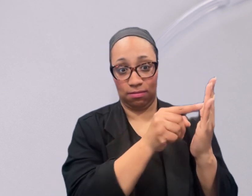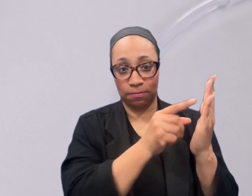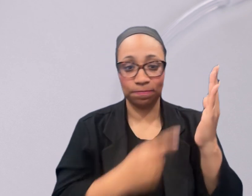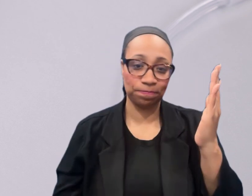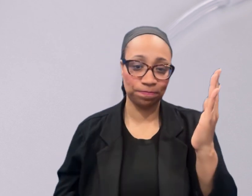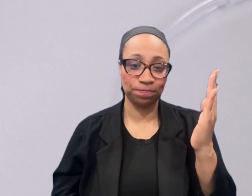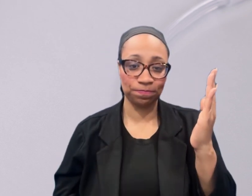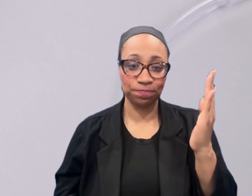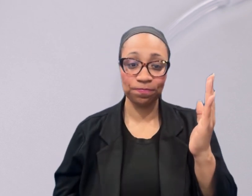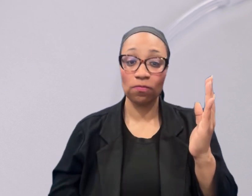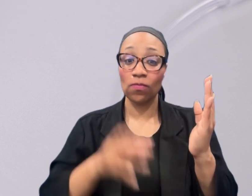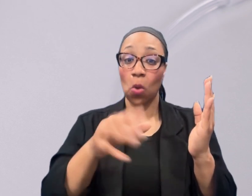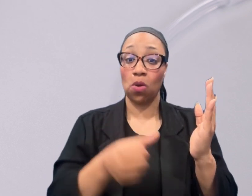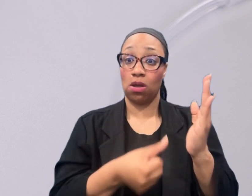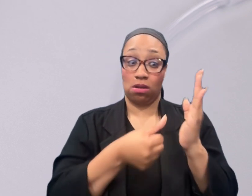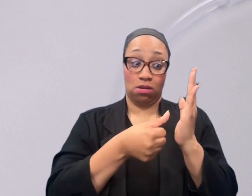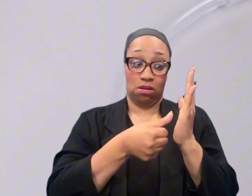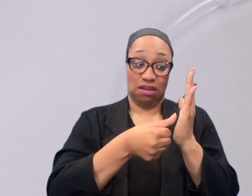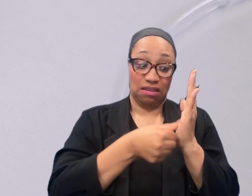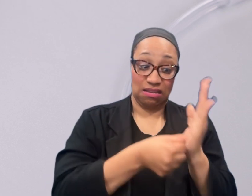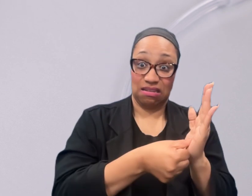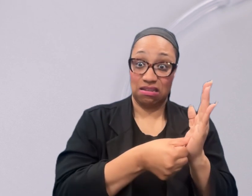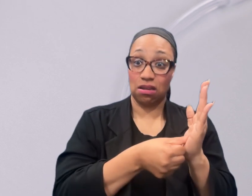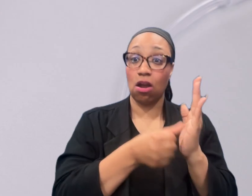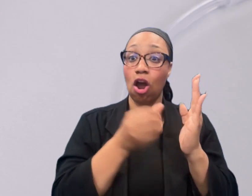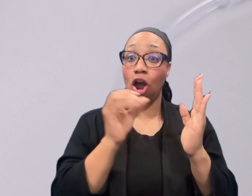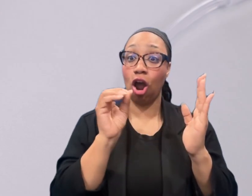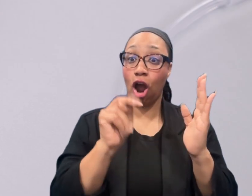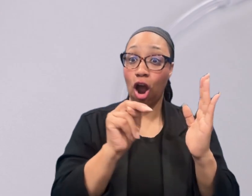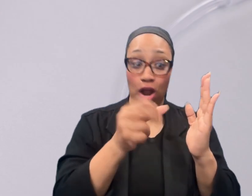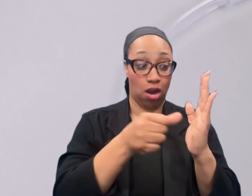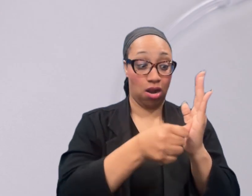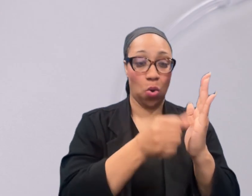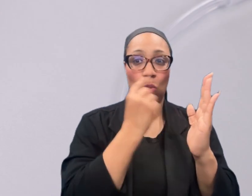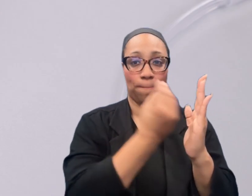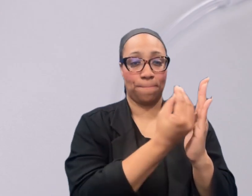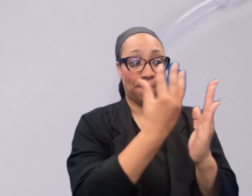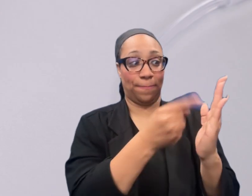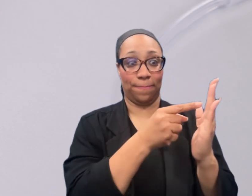it back on, it will remember the settings in the mode you left off on. You also have a play